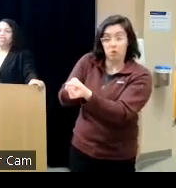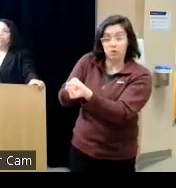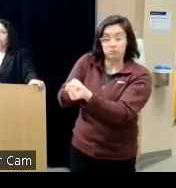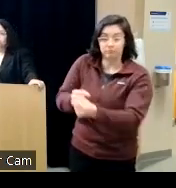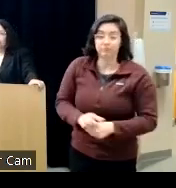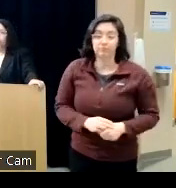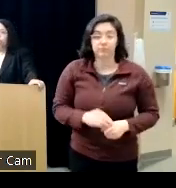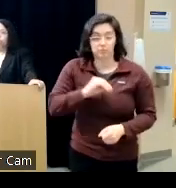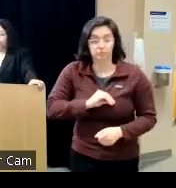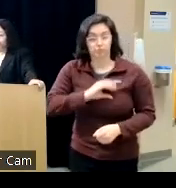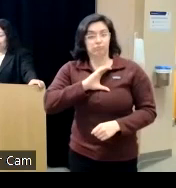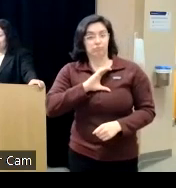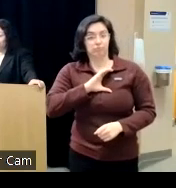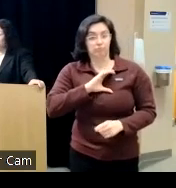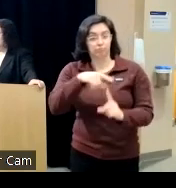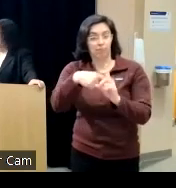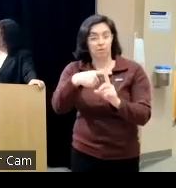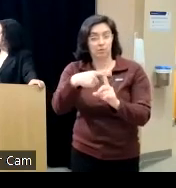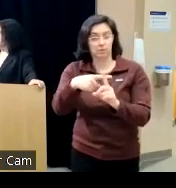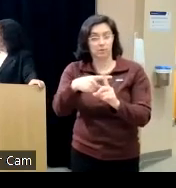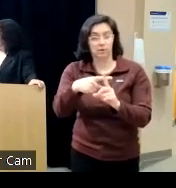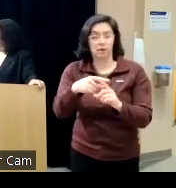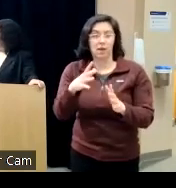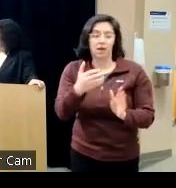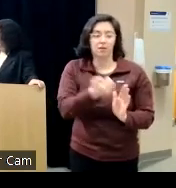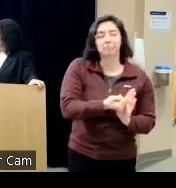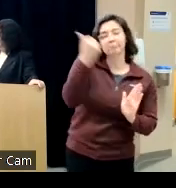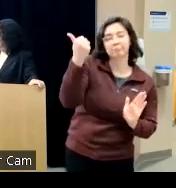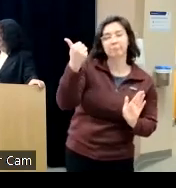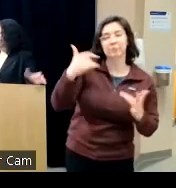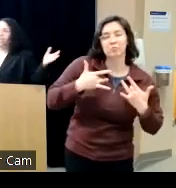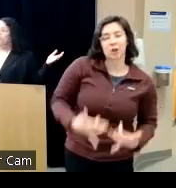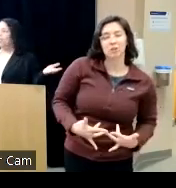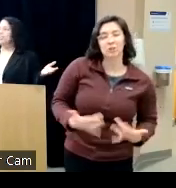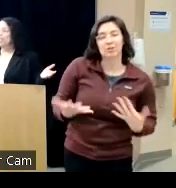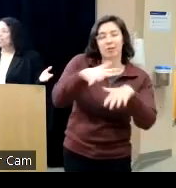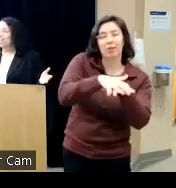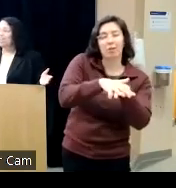and self-esteem that actually buffered the depression so that's a great thing